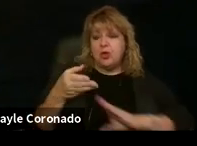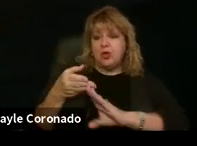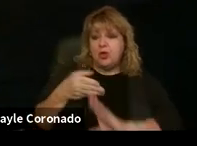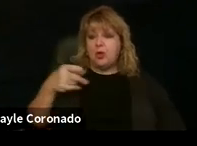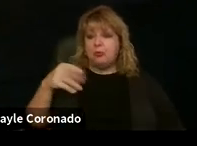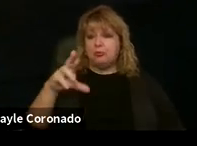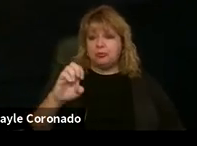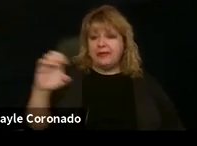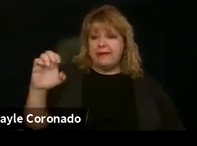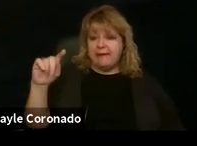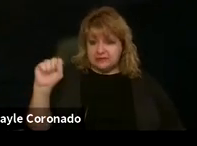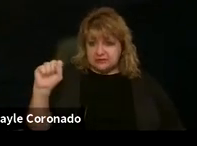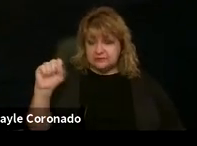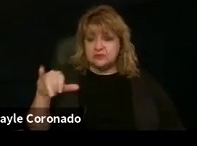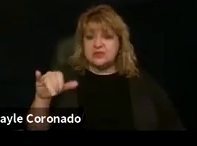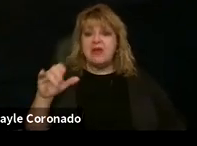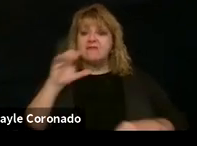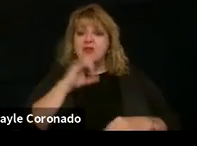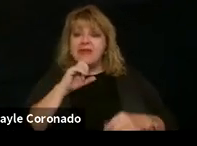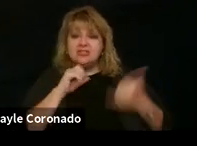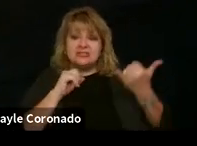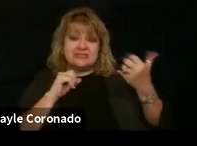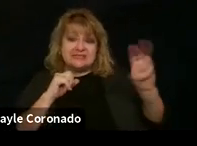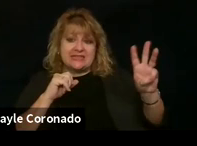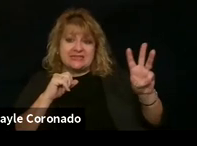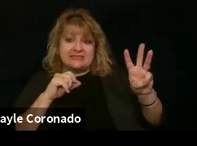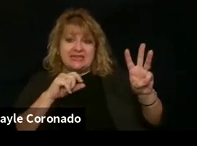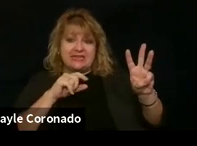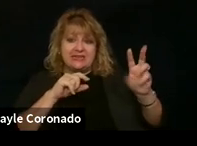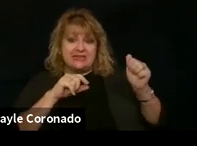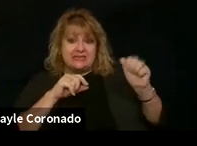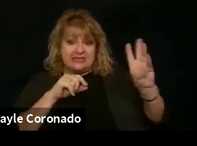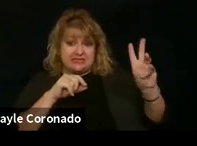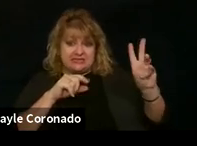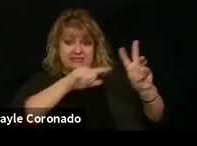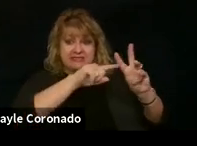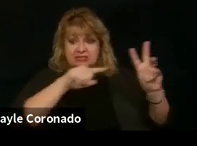with disabilities between the ages of 16 and 21.